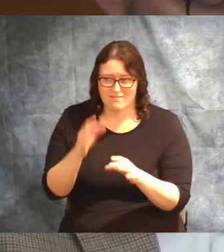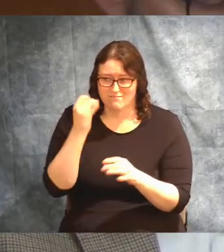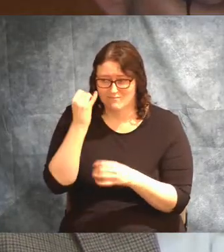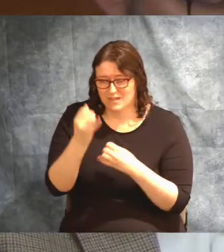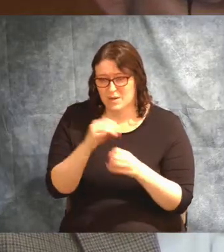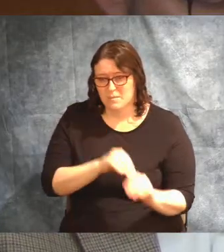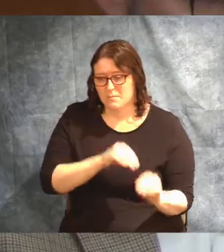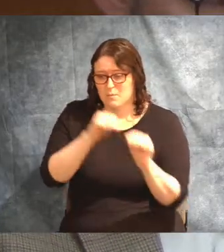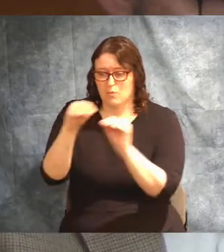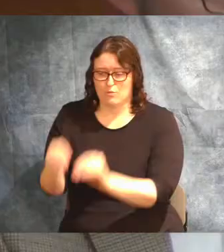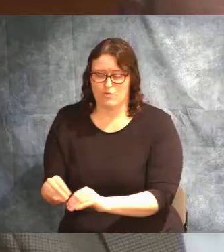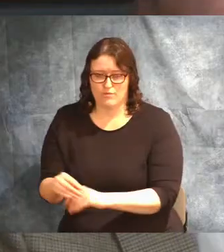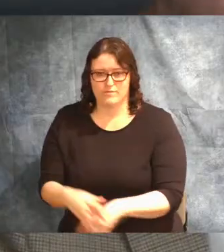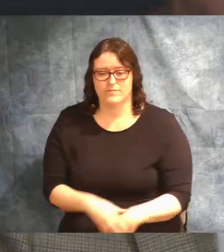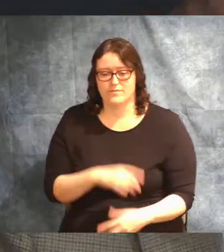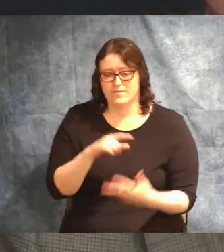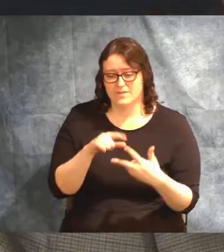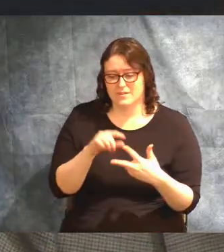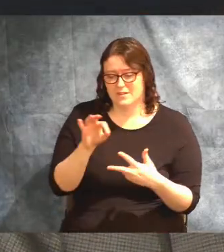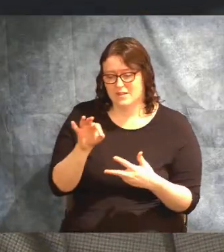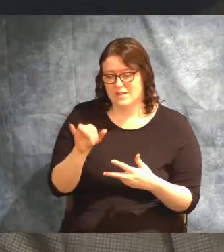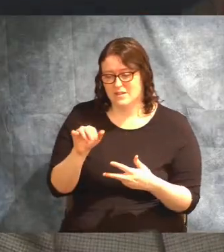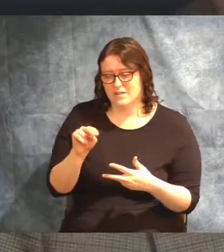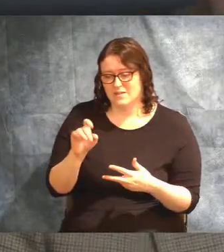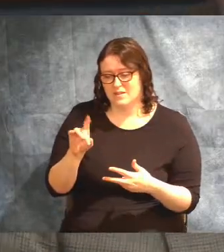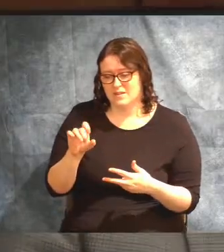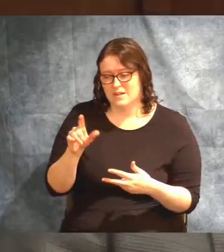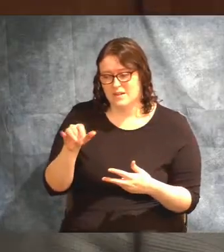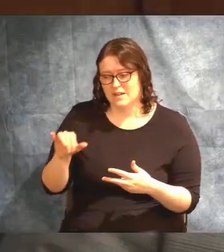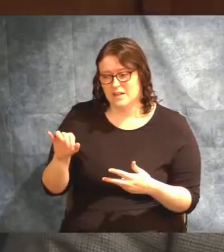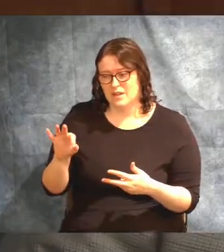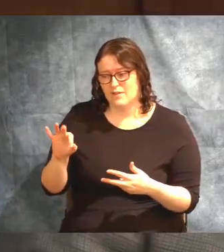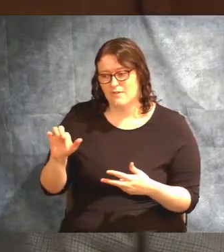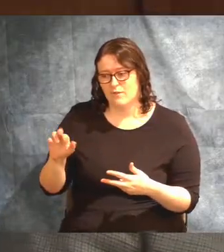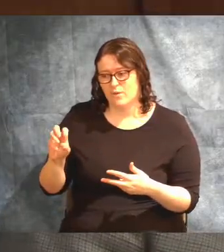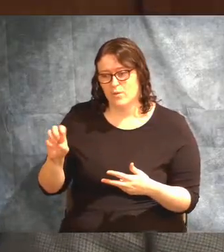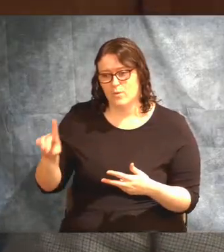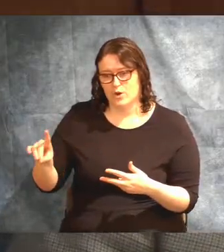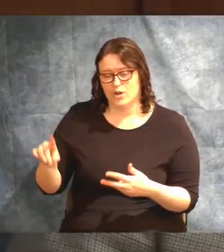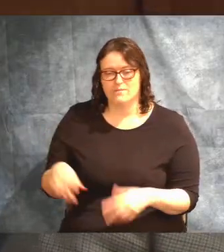I also attended the Fin Finley Forward public launch over at Finley Market. they've got